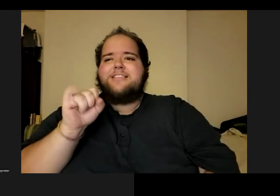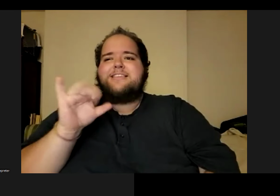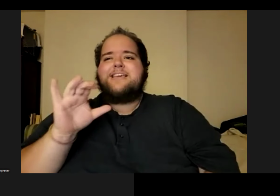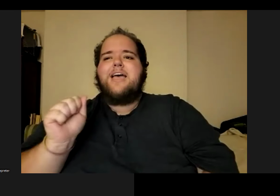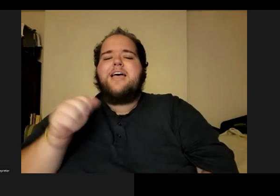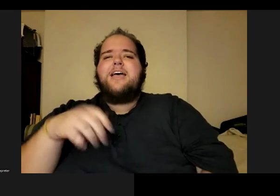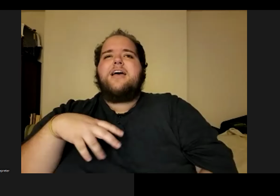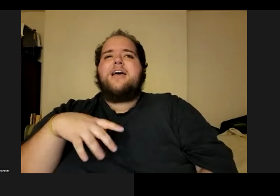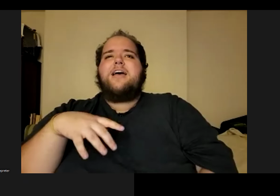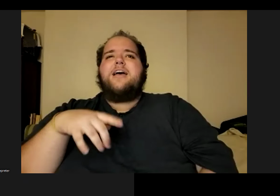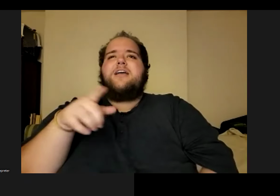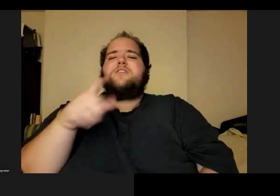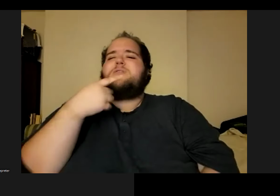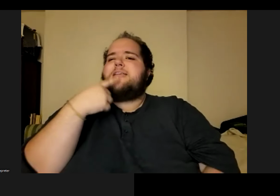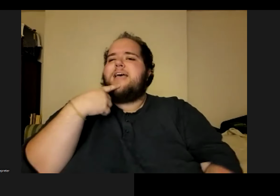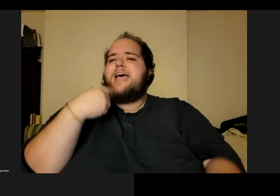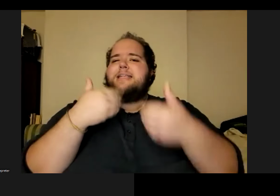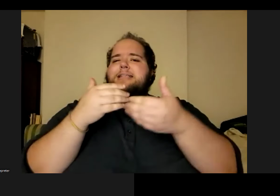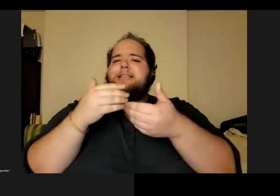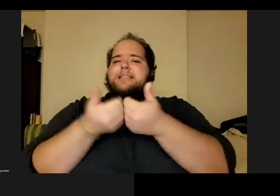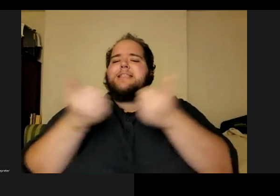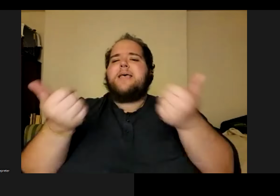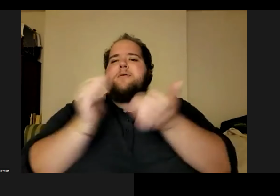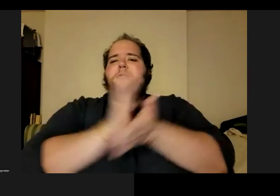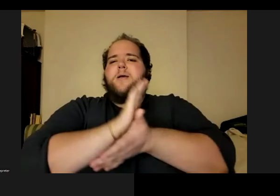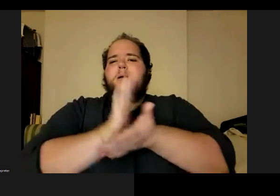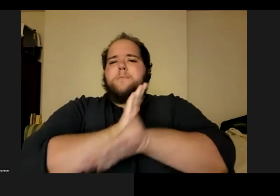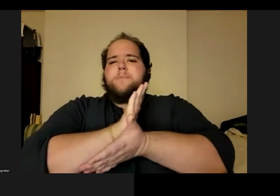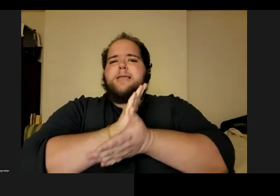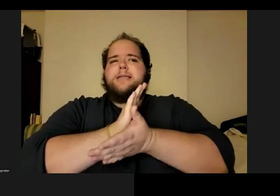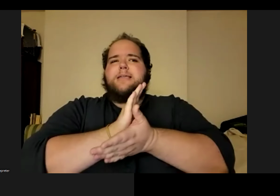Separate document for Depending on what your